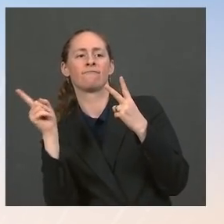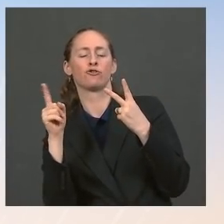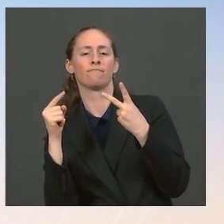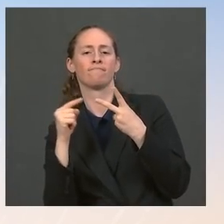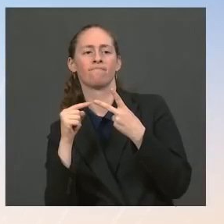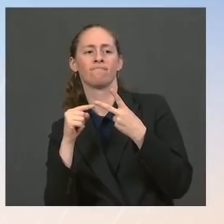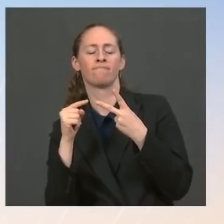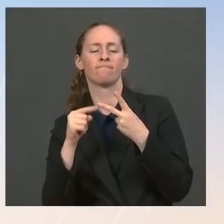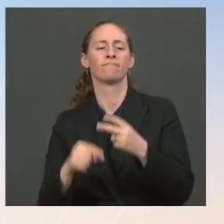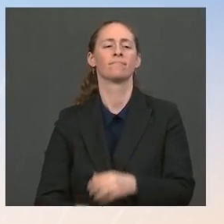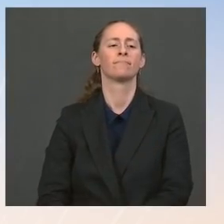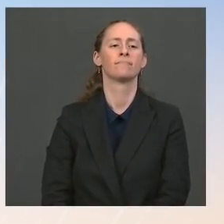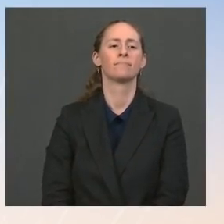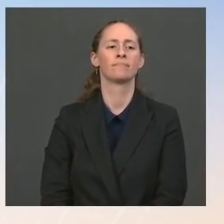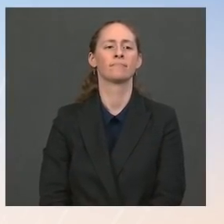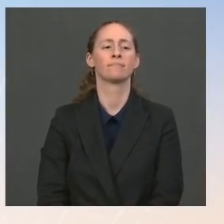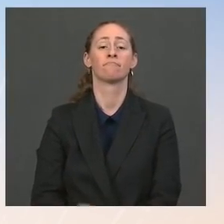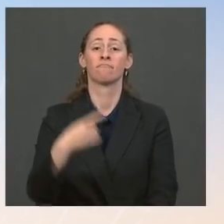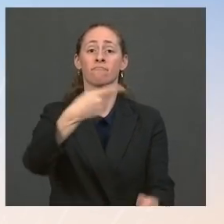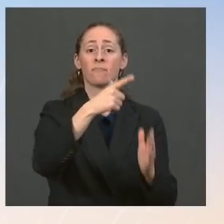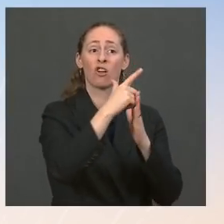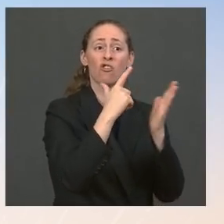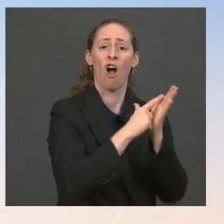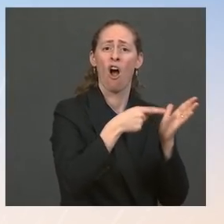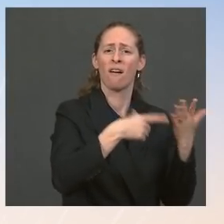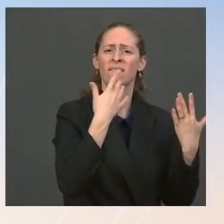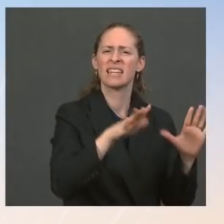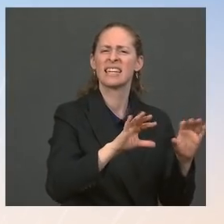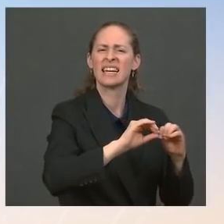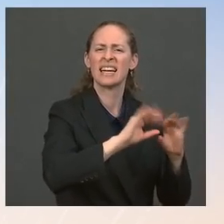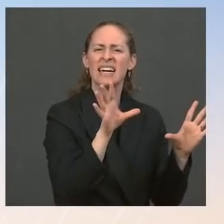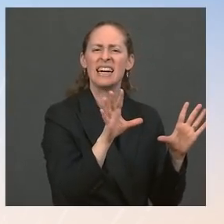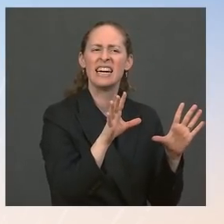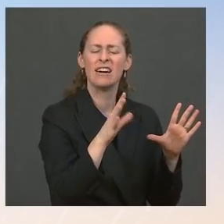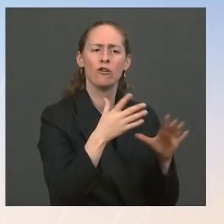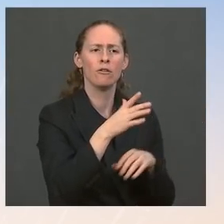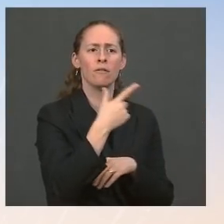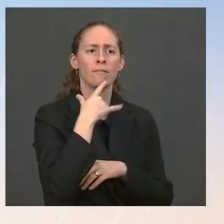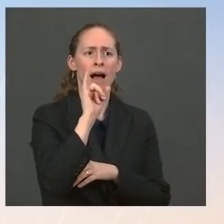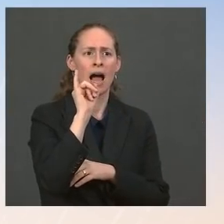exception if someone claims torture, which is a distinct legal standard.